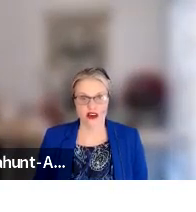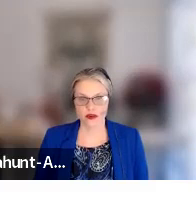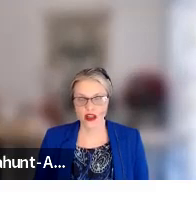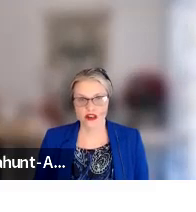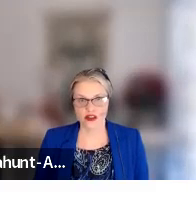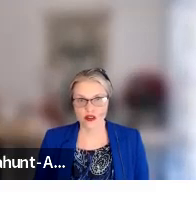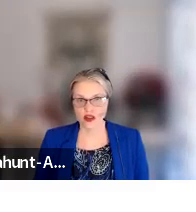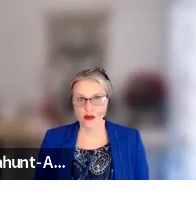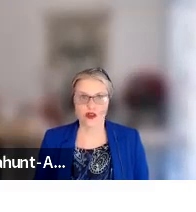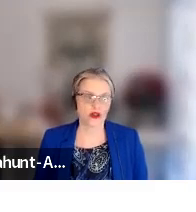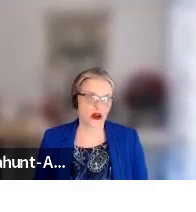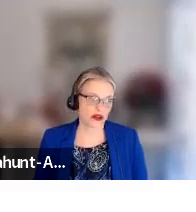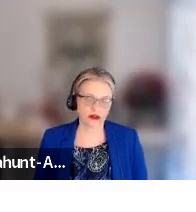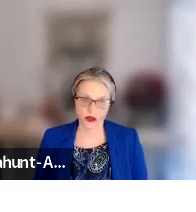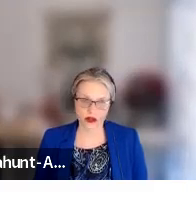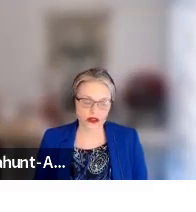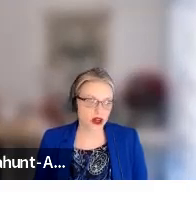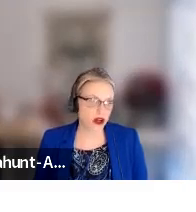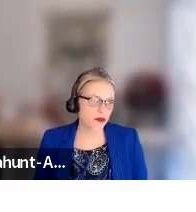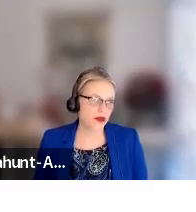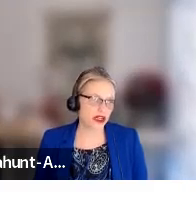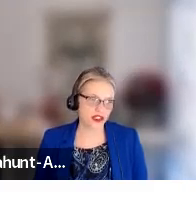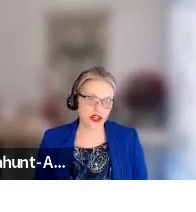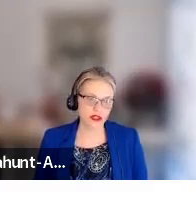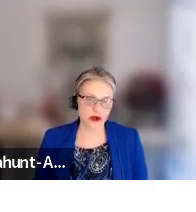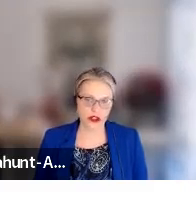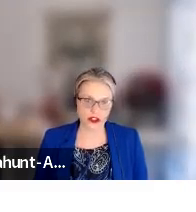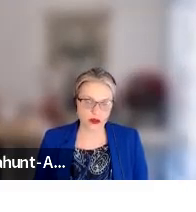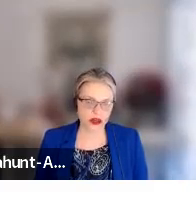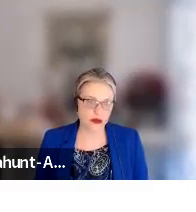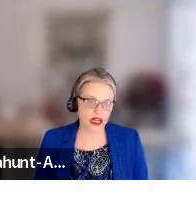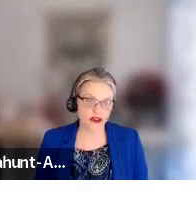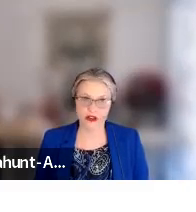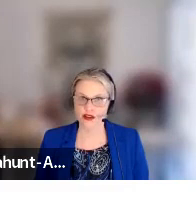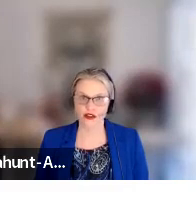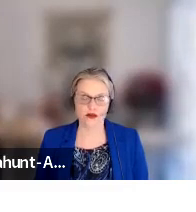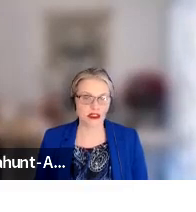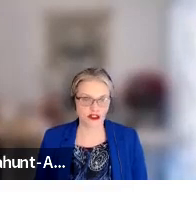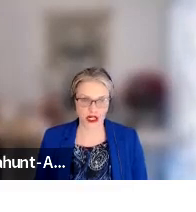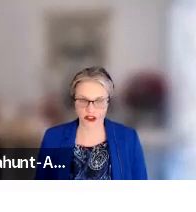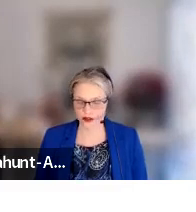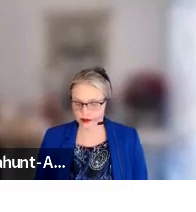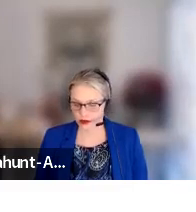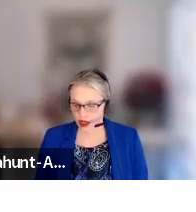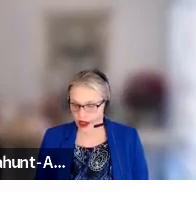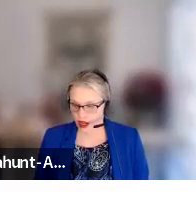They affect both the individual and the family. You saw how Kevin Pierce and his family were concerned about him and how their lives completely changed.